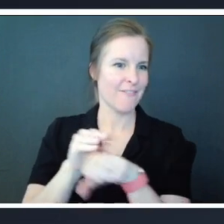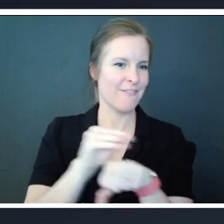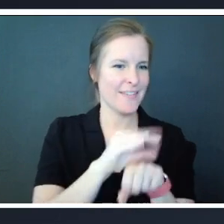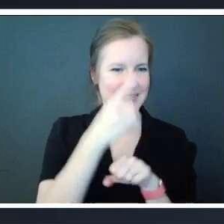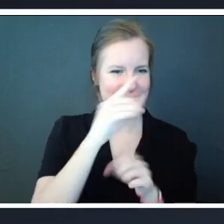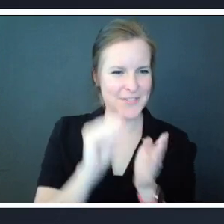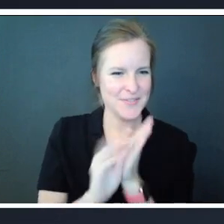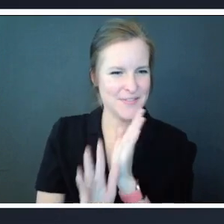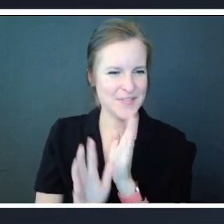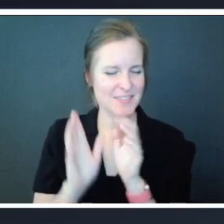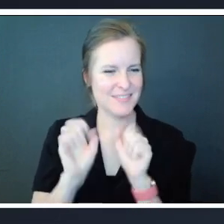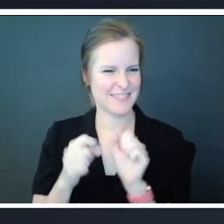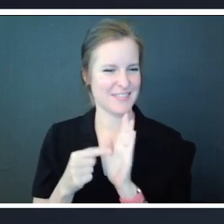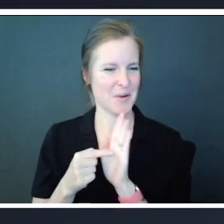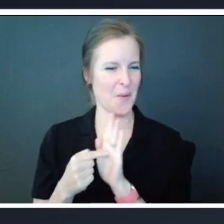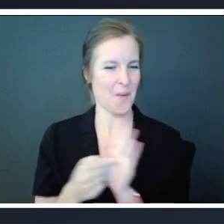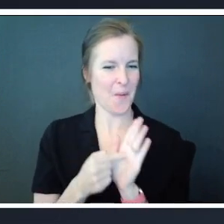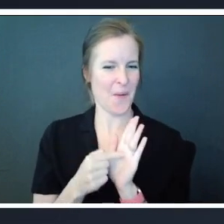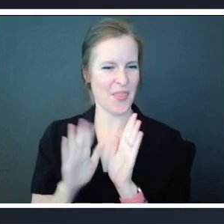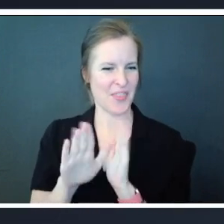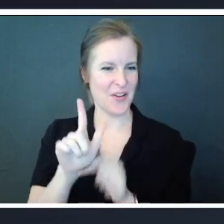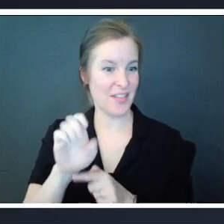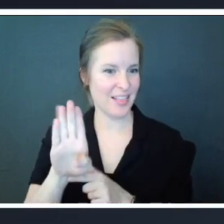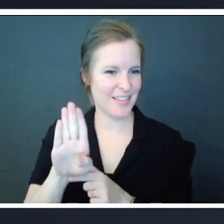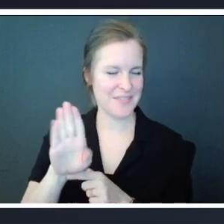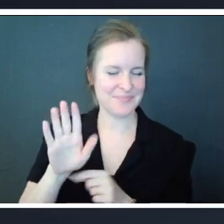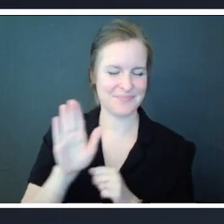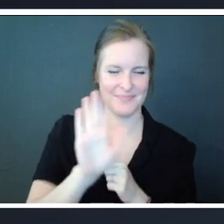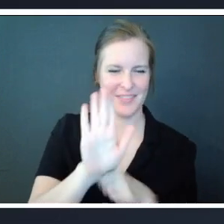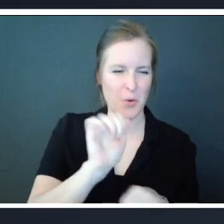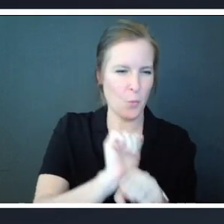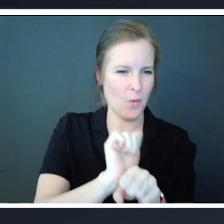into their labs like I mentioned, their work field, the clothes that they're wearing, all